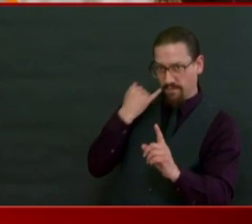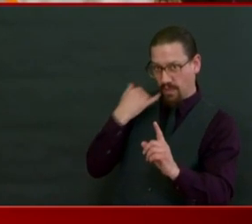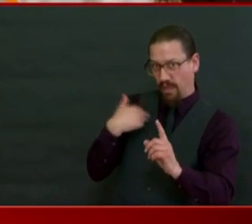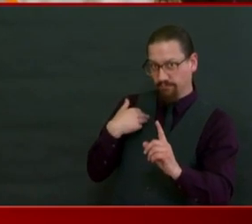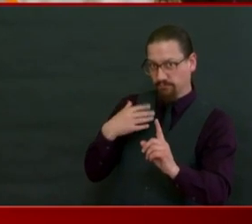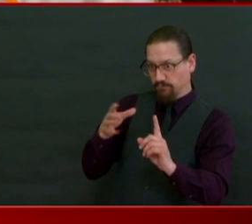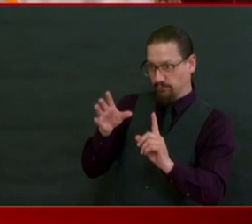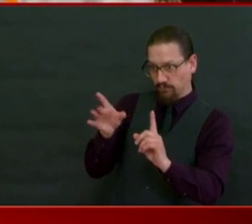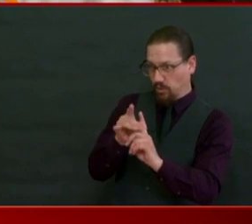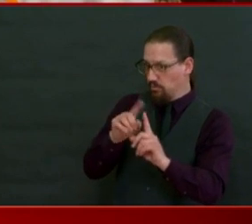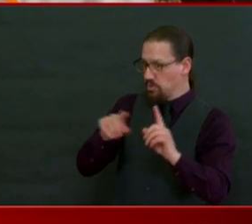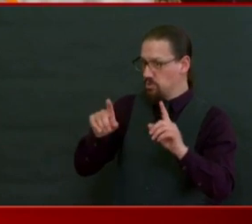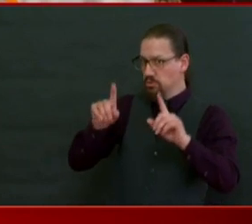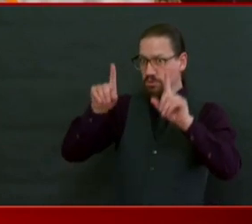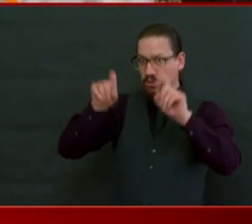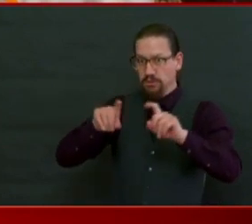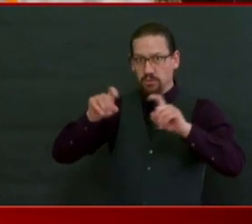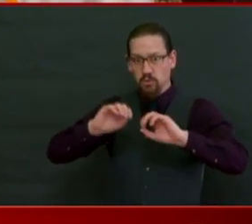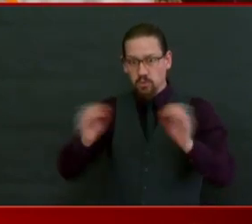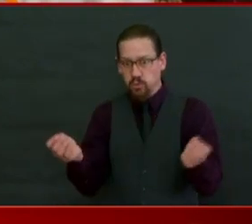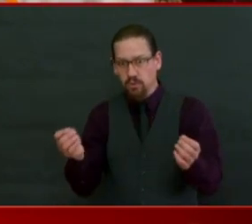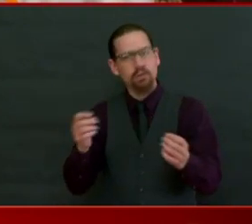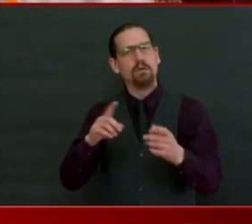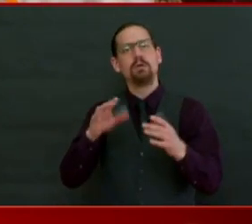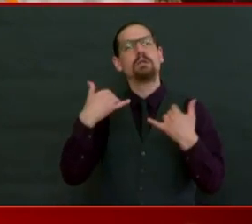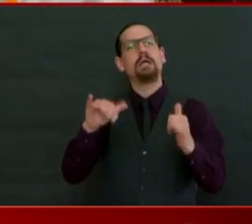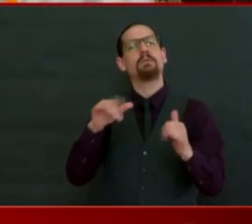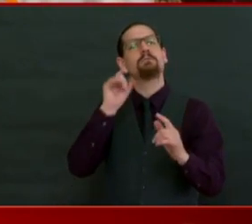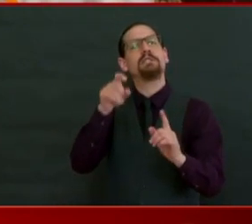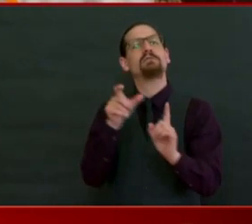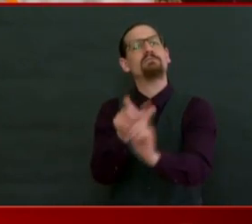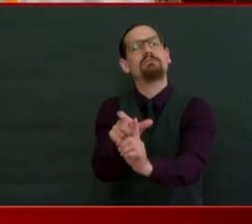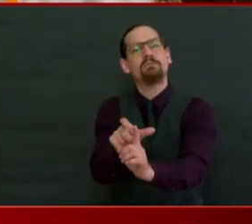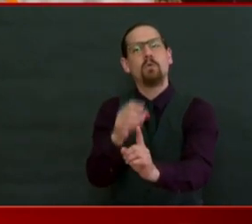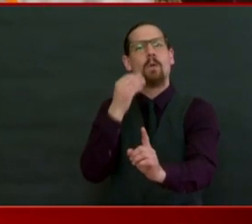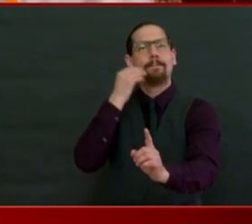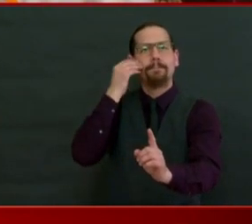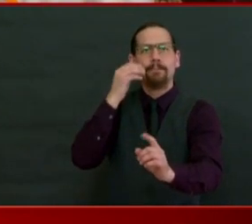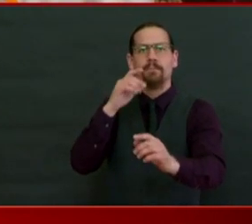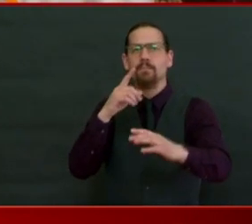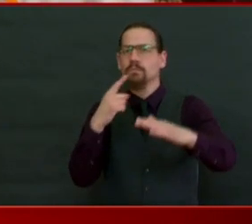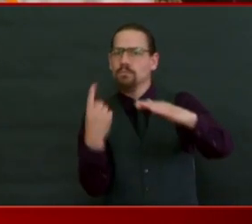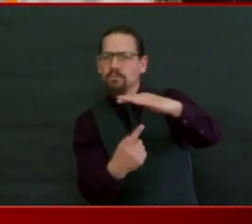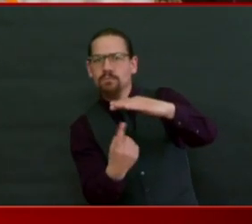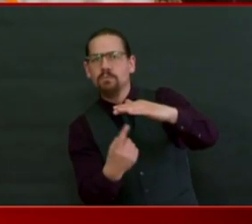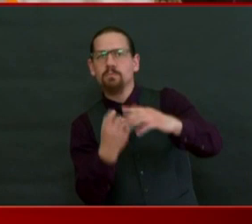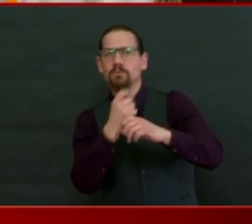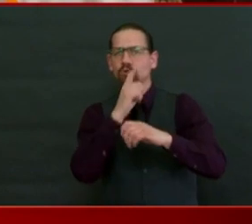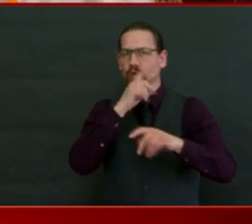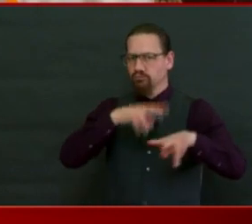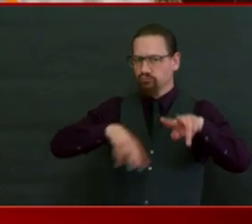TO FOLLOW CLOSELY SO IF SOMEONE HAS A NEGATIVE RESULT, THAT THEY UNDERSTAND STAYING HOME AND